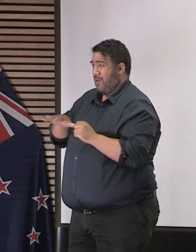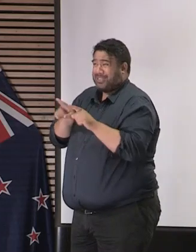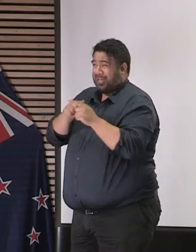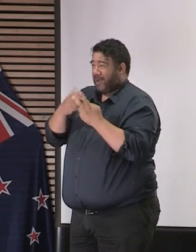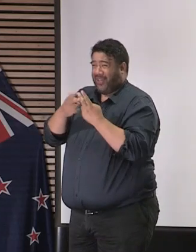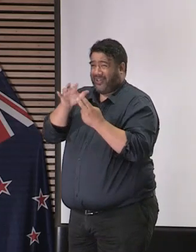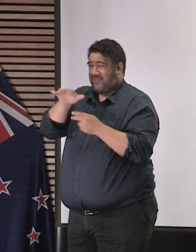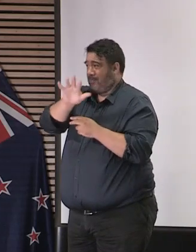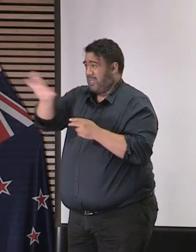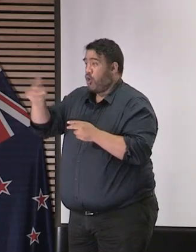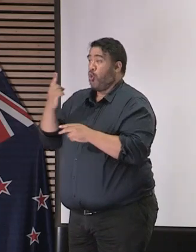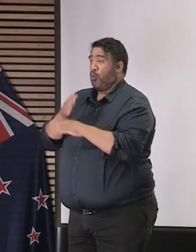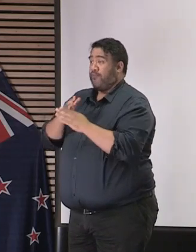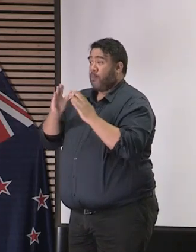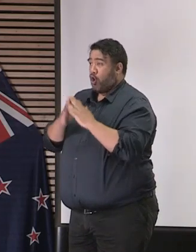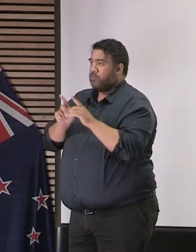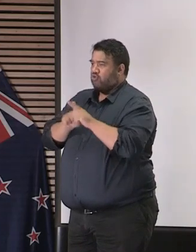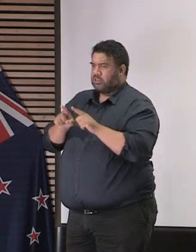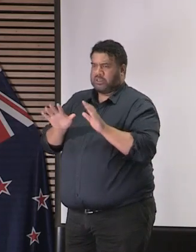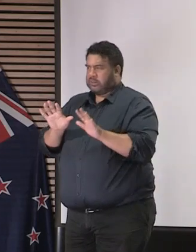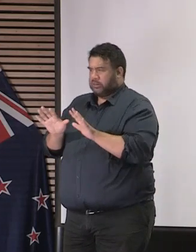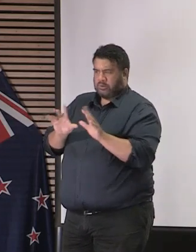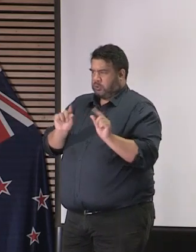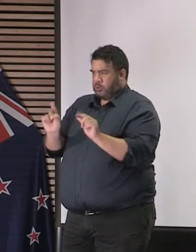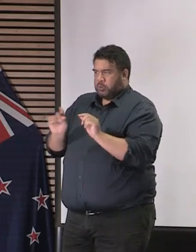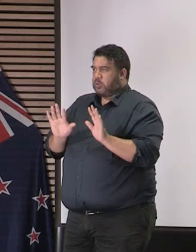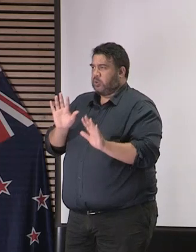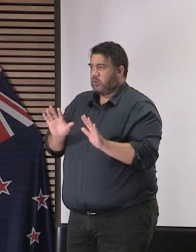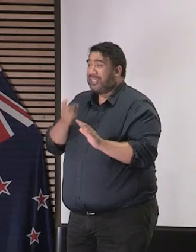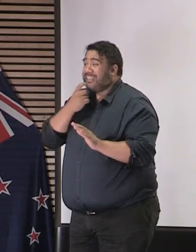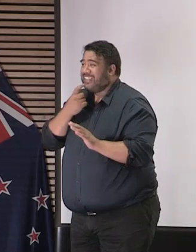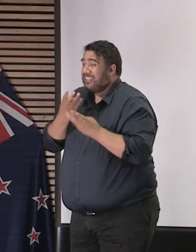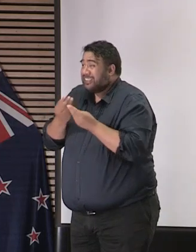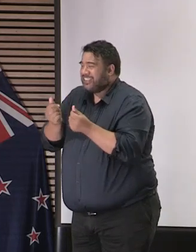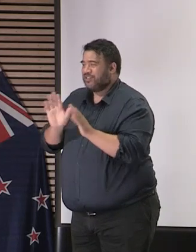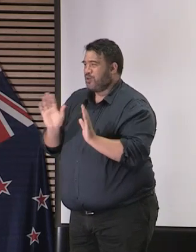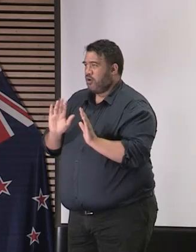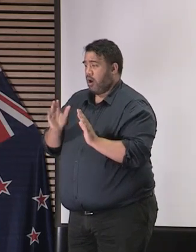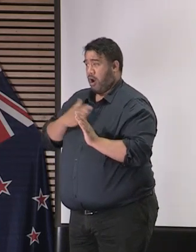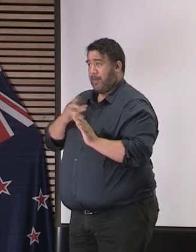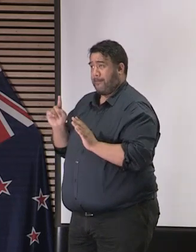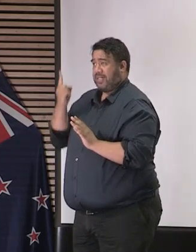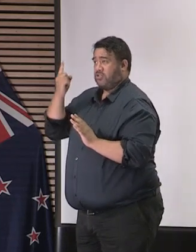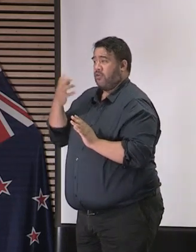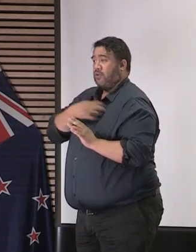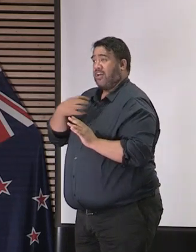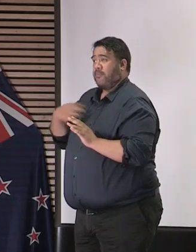spare bed room for zoom calls